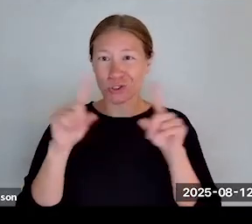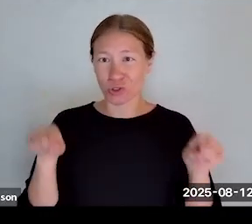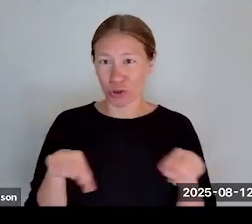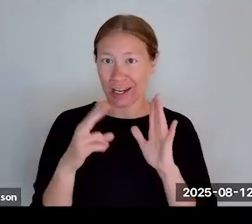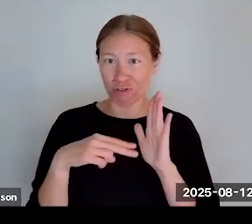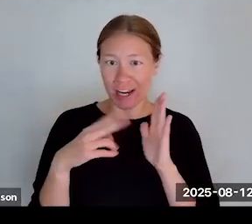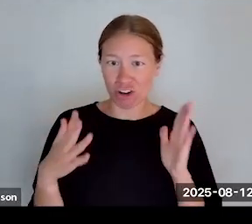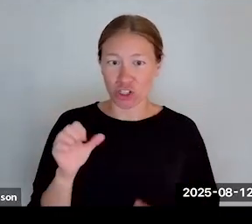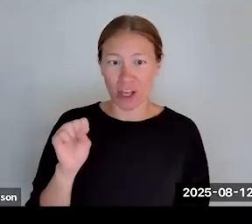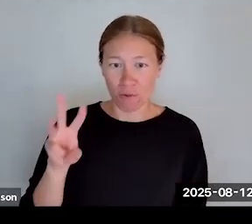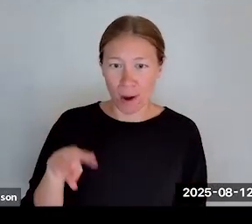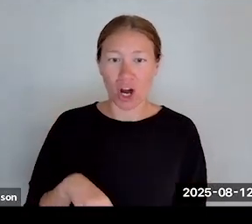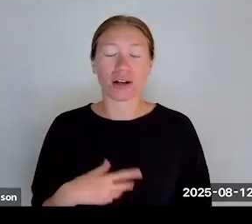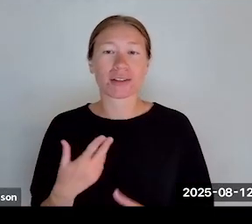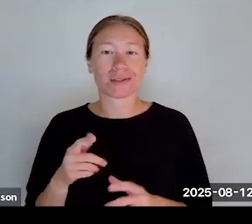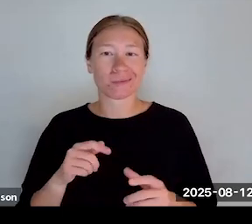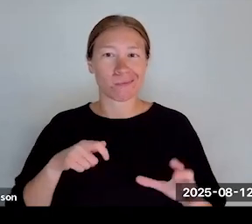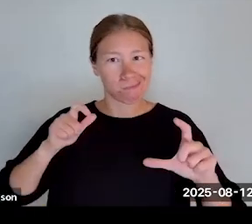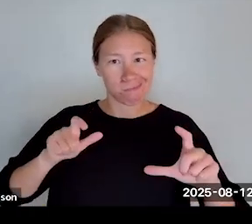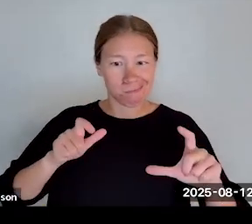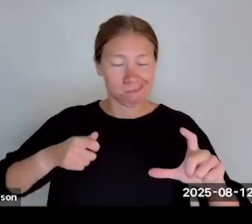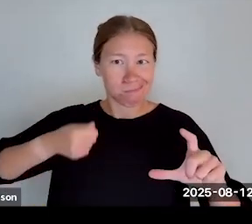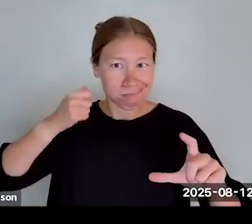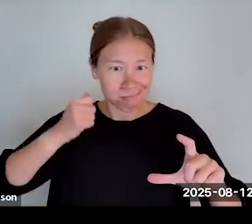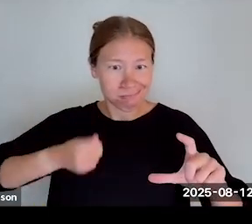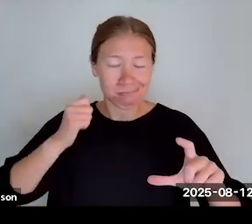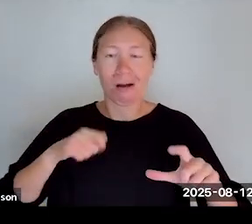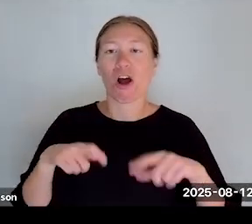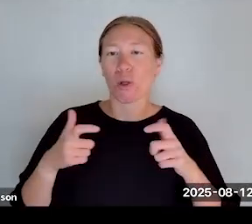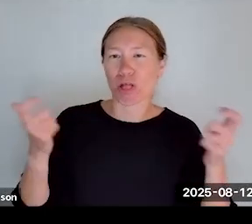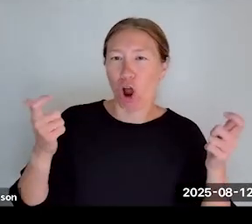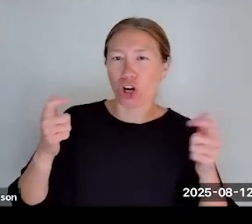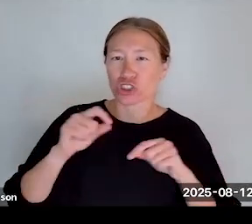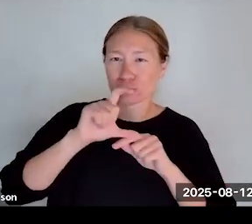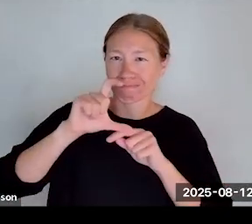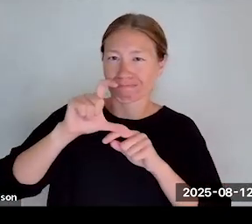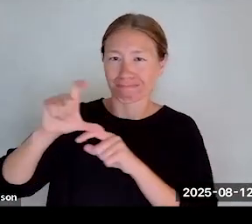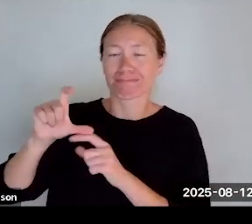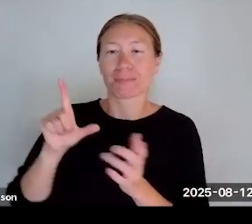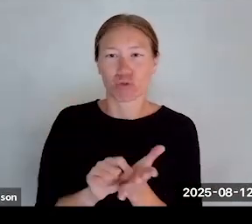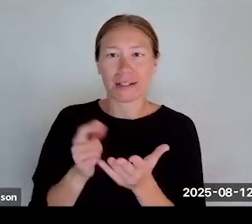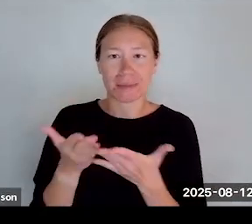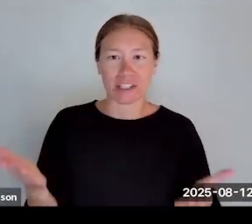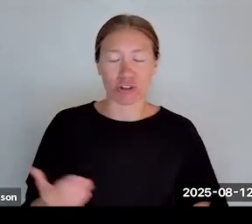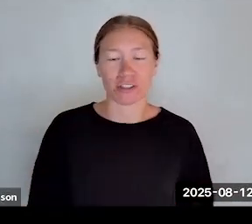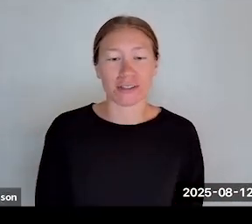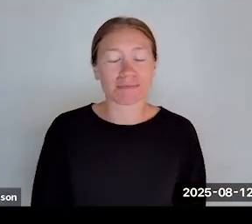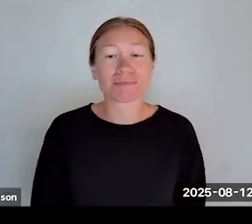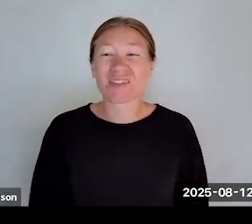or physical magnifiers and large print materials. Ultimately, the goal is to provide any effective method